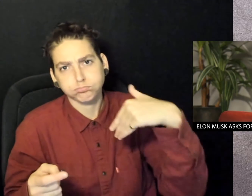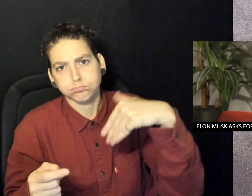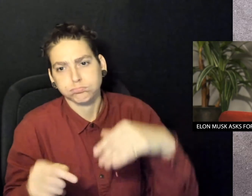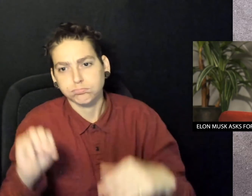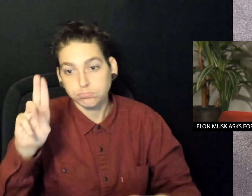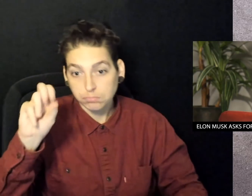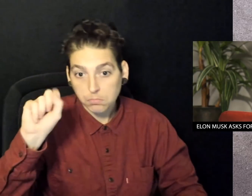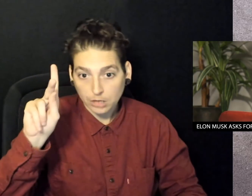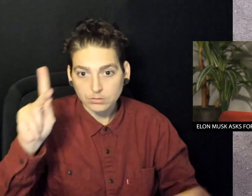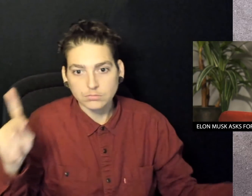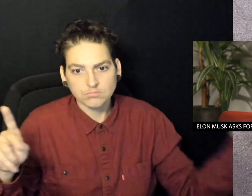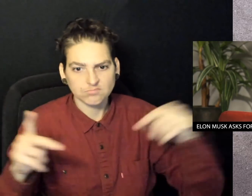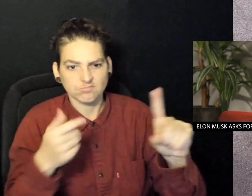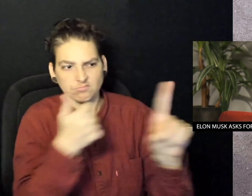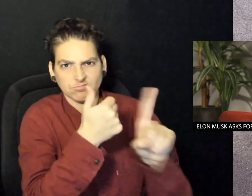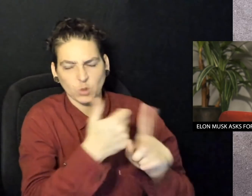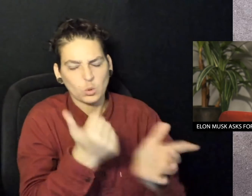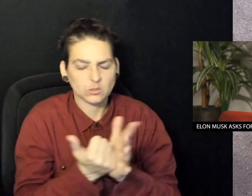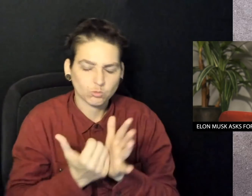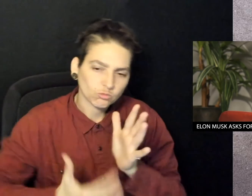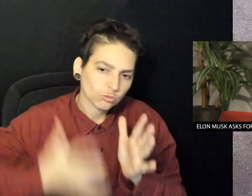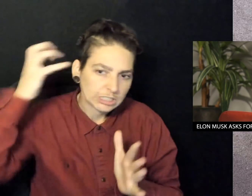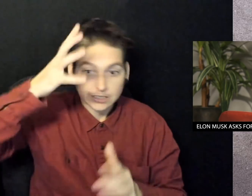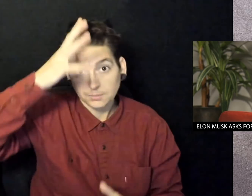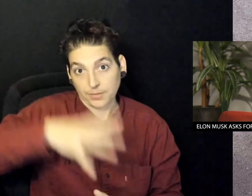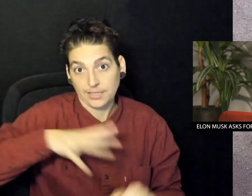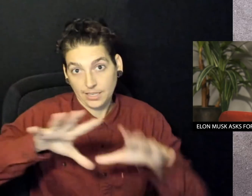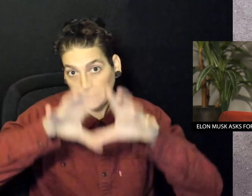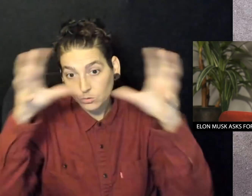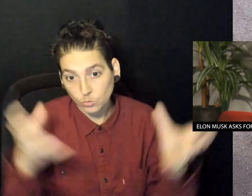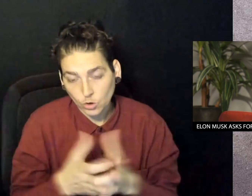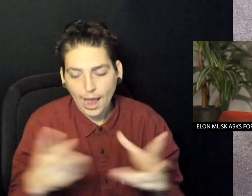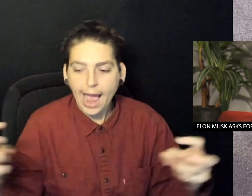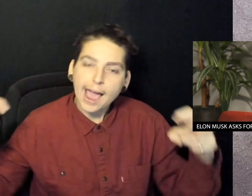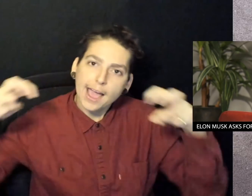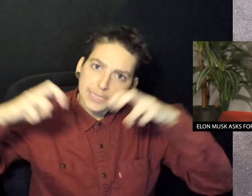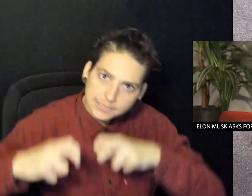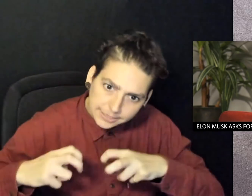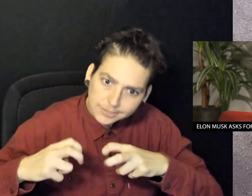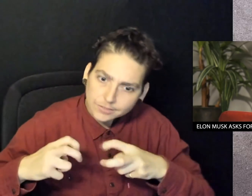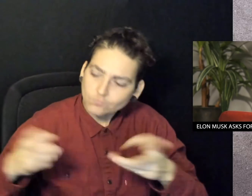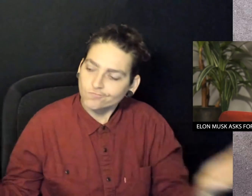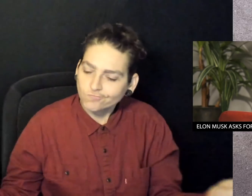also invited Musk who is the richest man in the world to sit down with him to look at